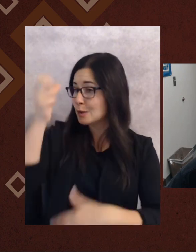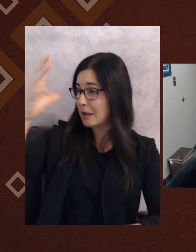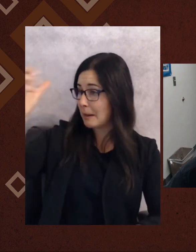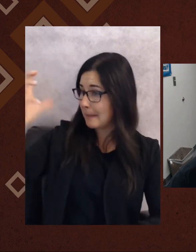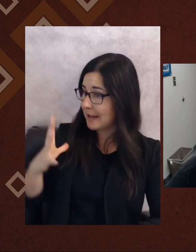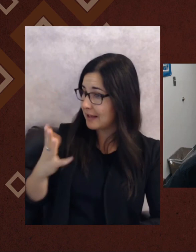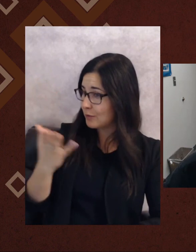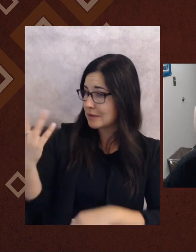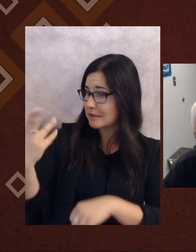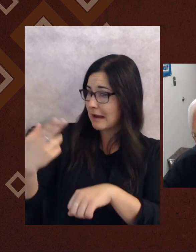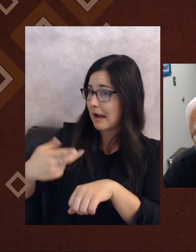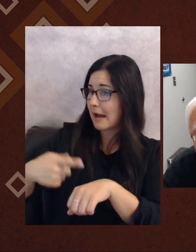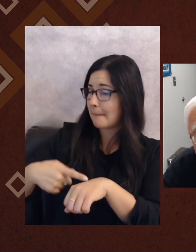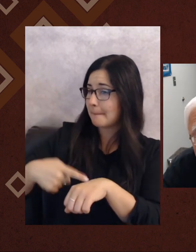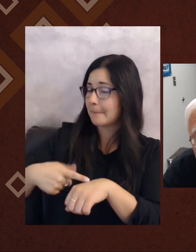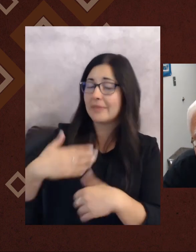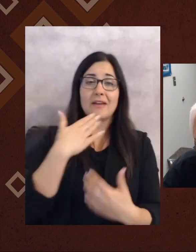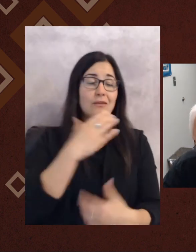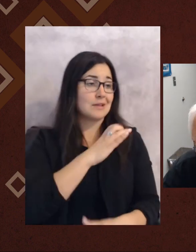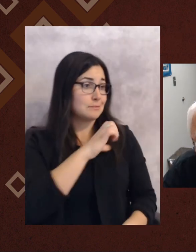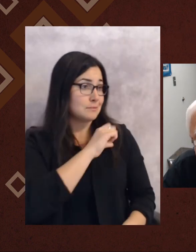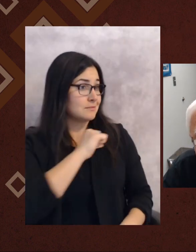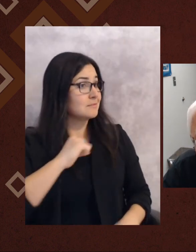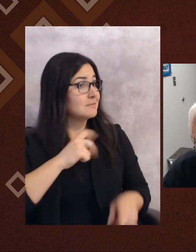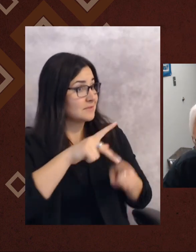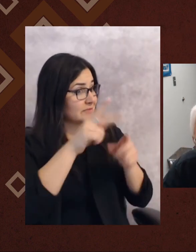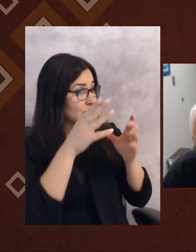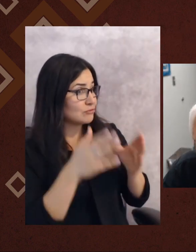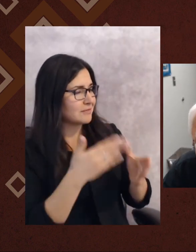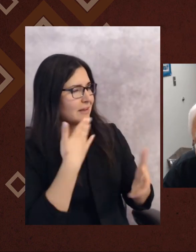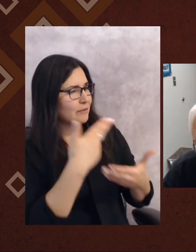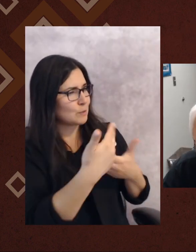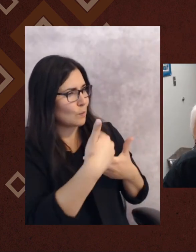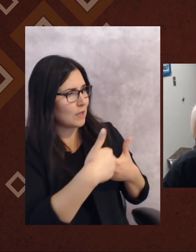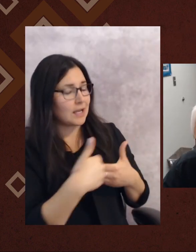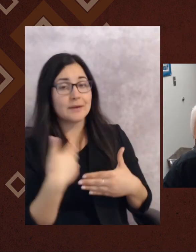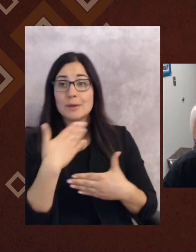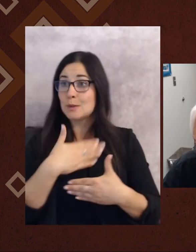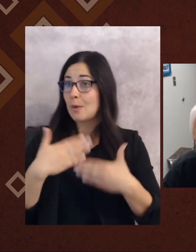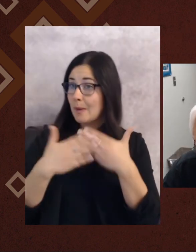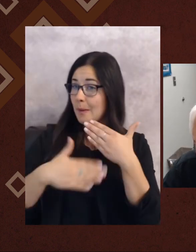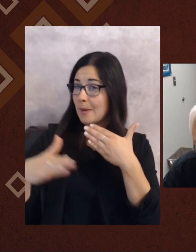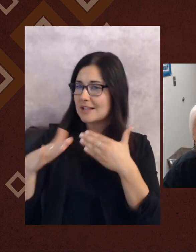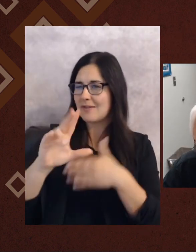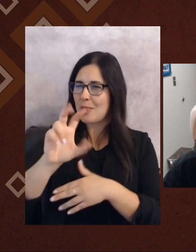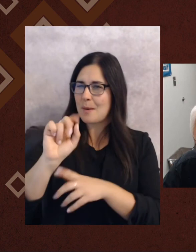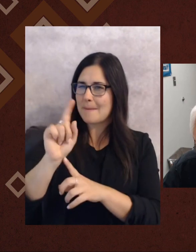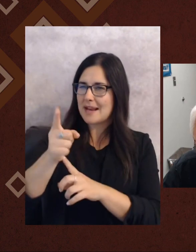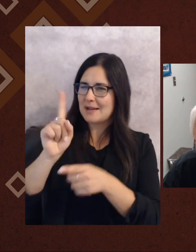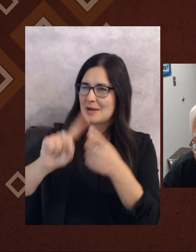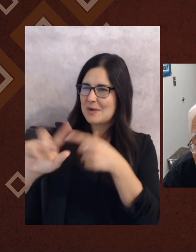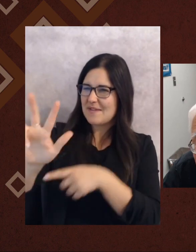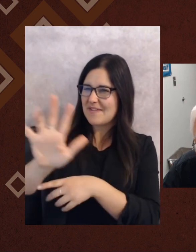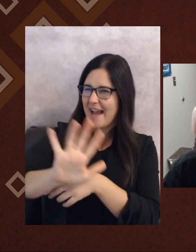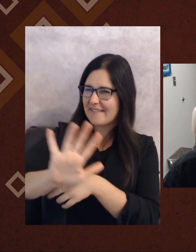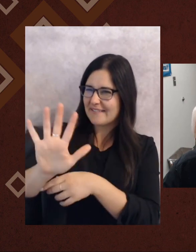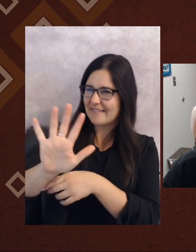Thank you for your classified professionals for joining us. Enjoy your the rest of your 30 minutes till 5:00 and then have a great weekend